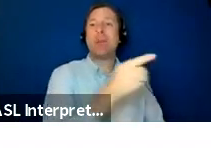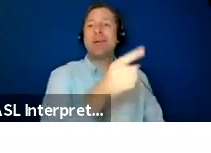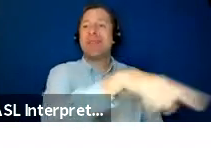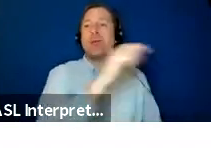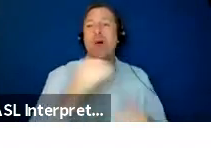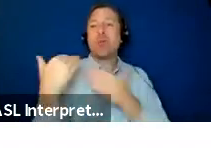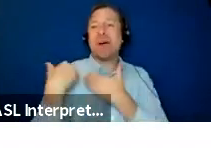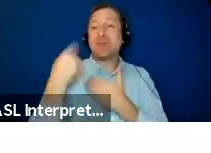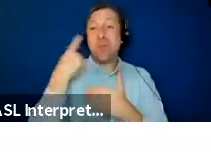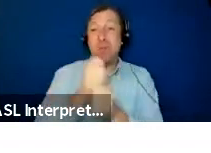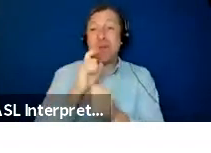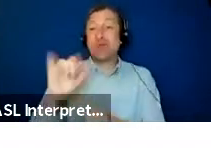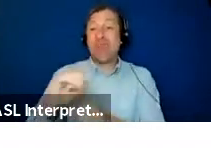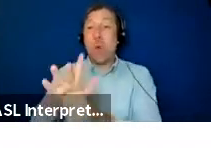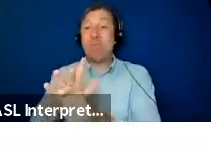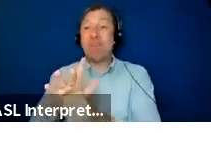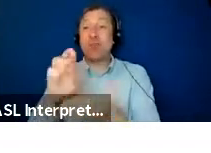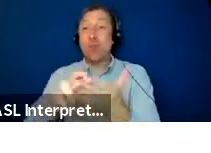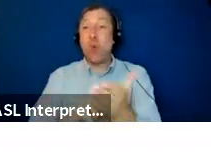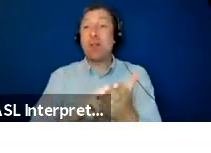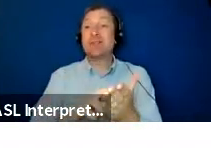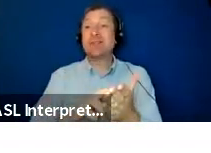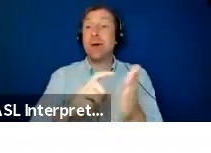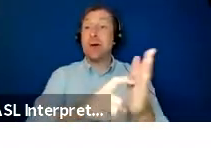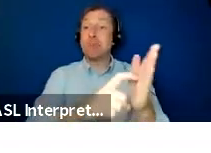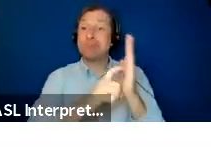also making sure that the COVID protocols are followed and enforced on set.